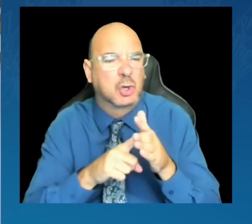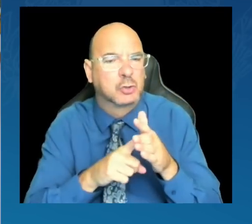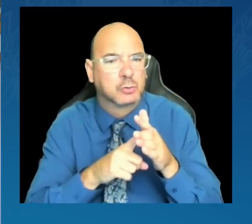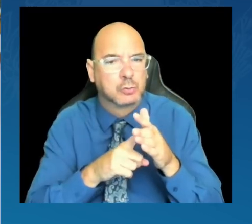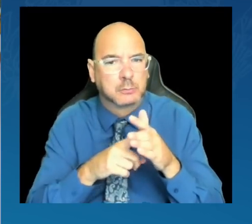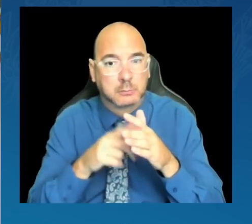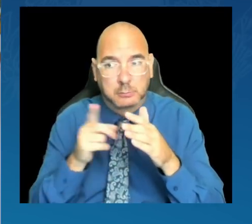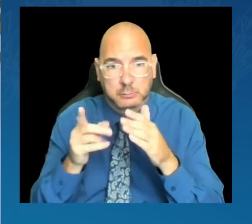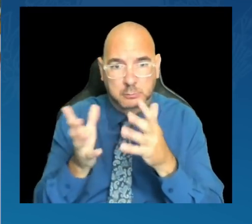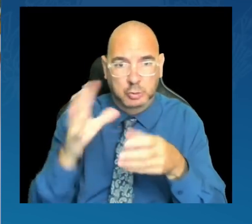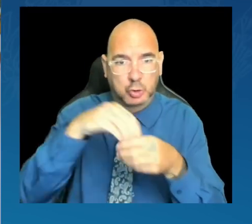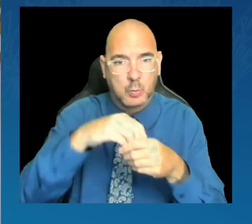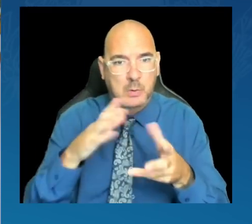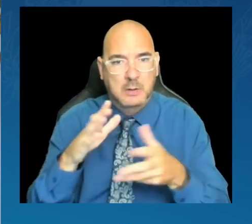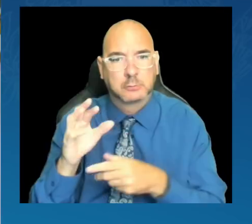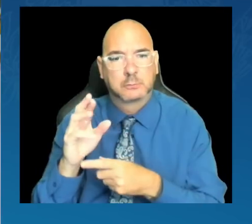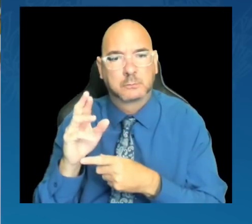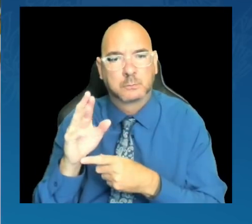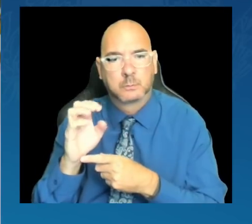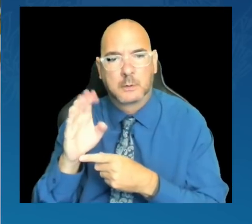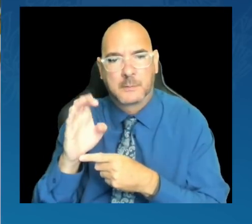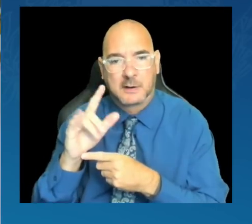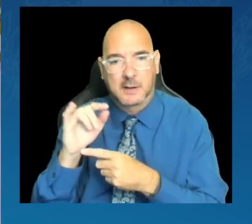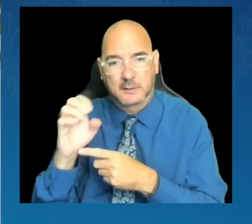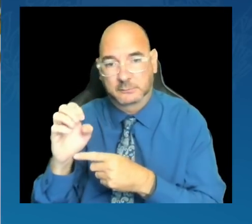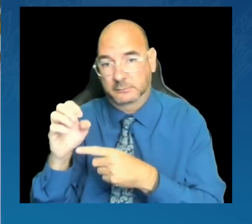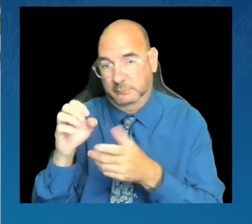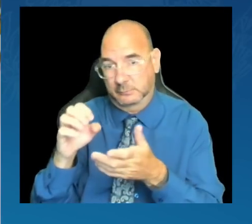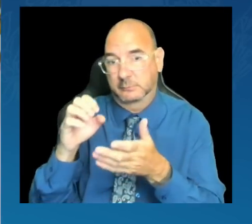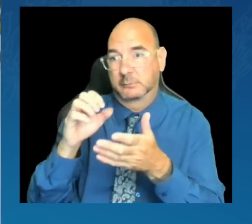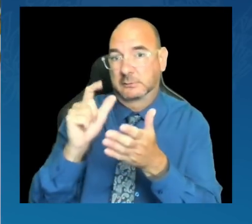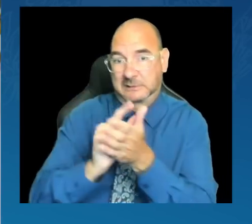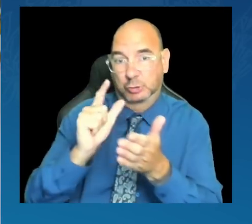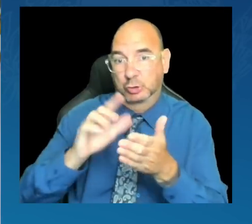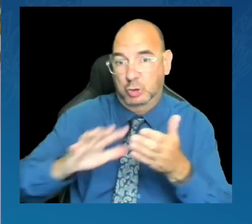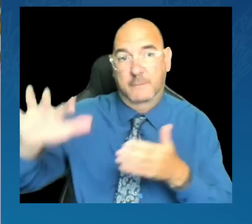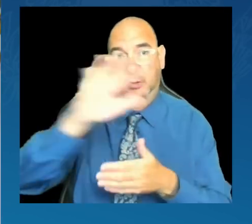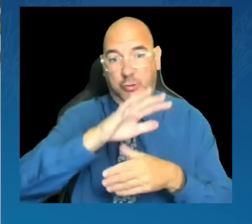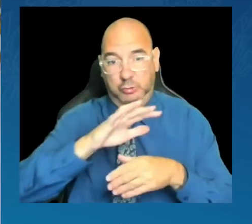And next, they will take aim at other basic human rights, including birth control.